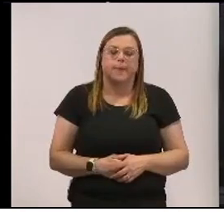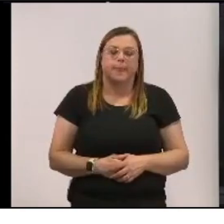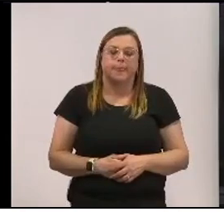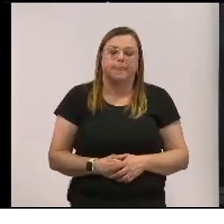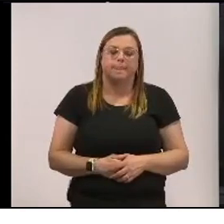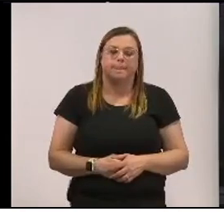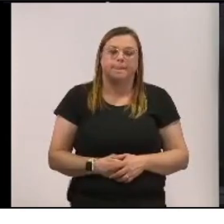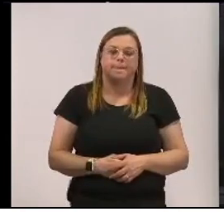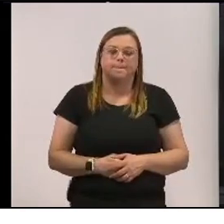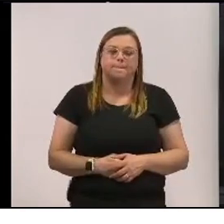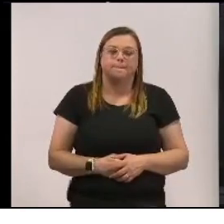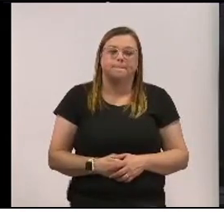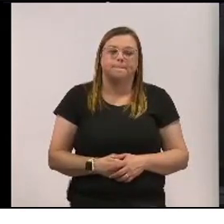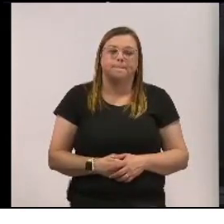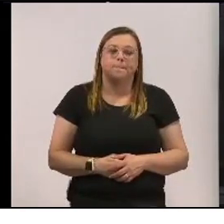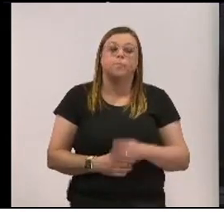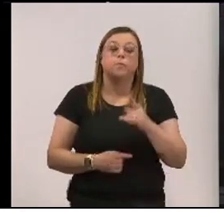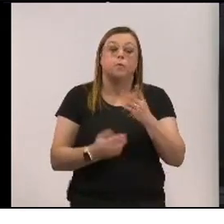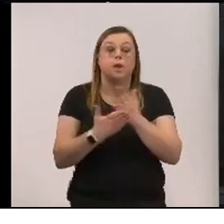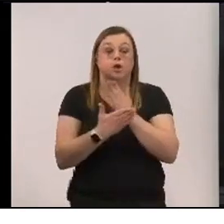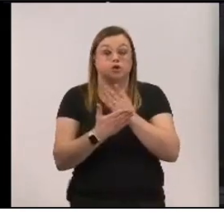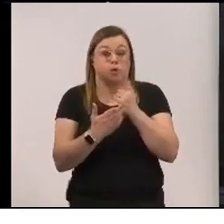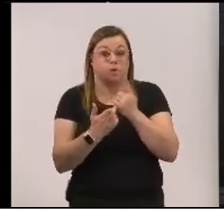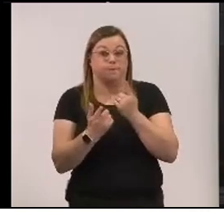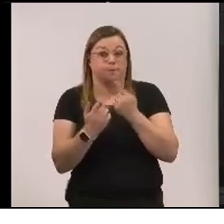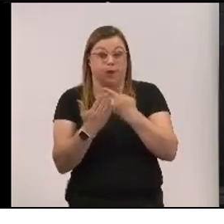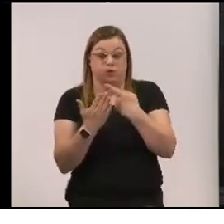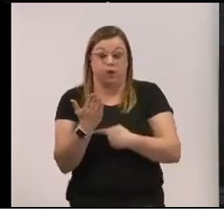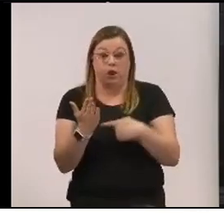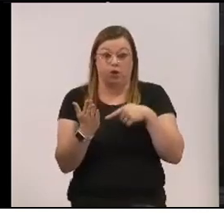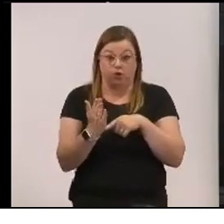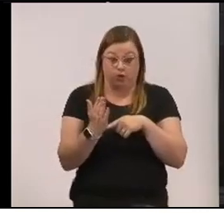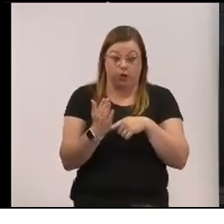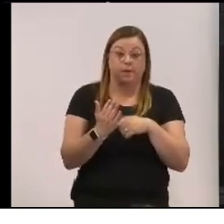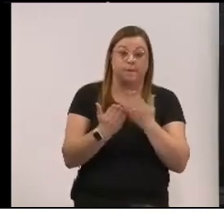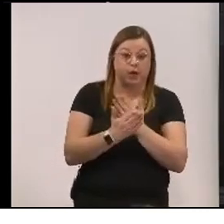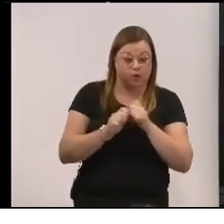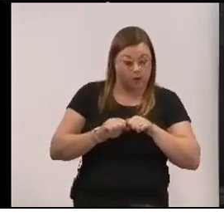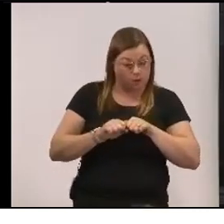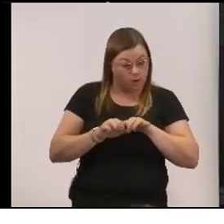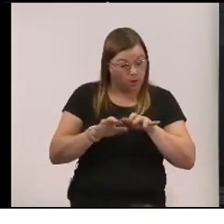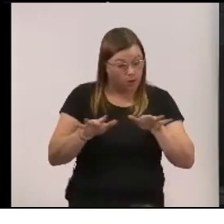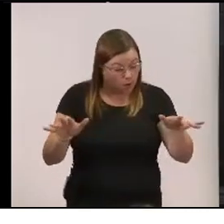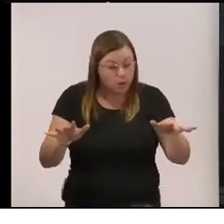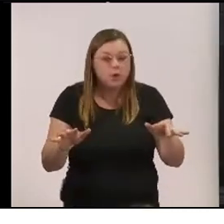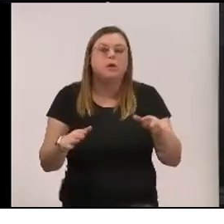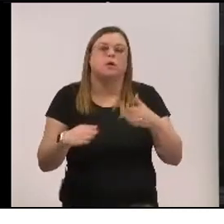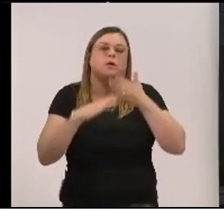act can find its way throughout our teams is, is going to be a large effort.